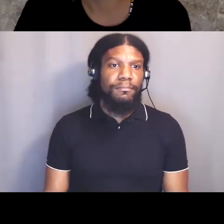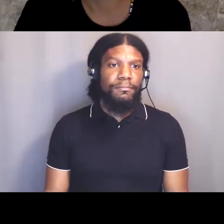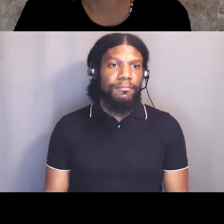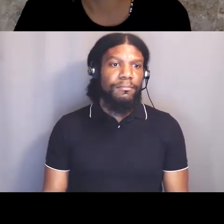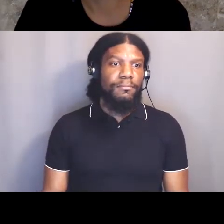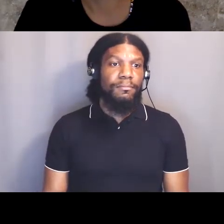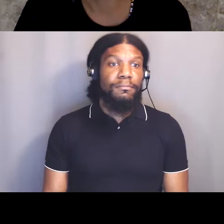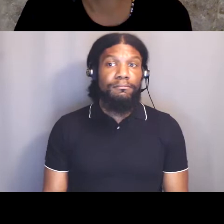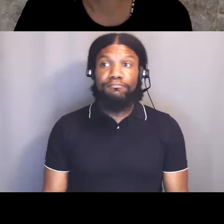[Saba] Sure, I'm happy to.